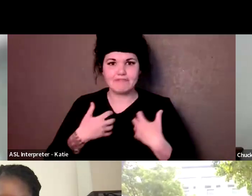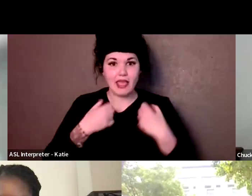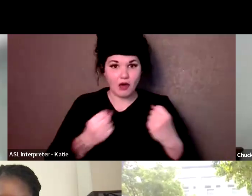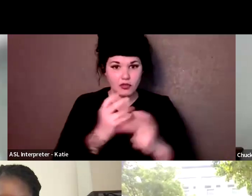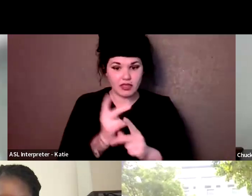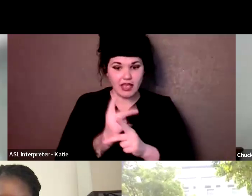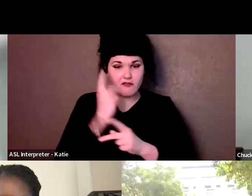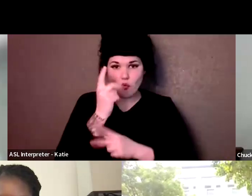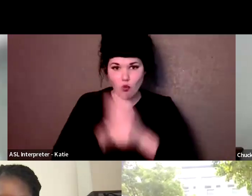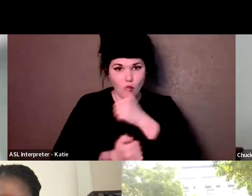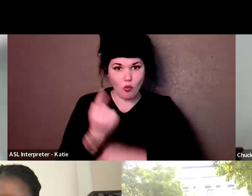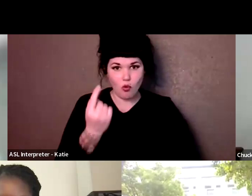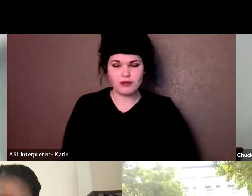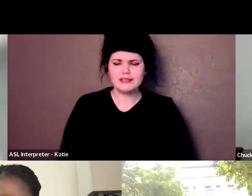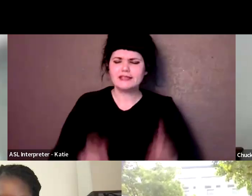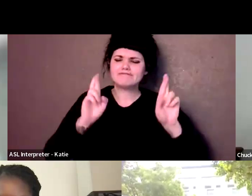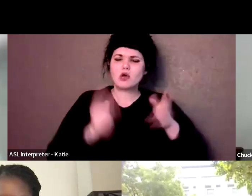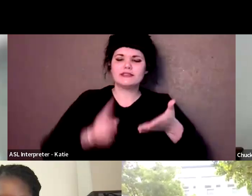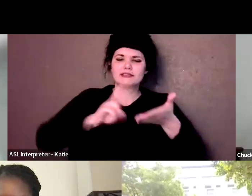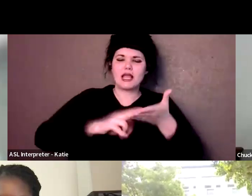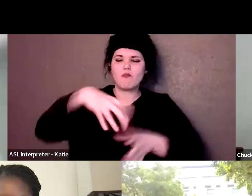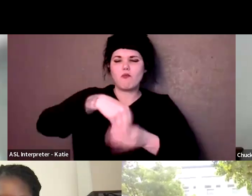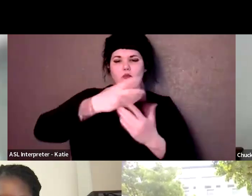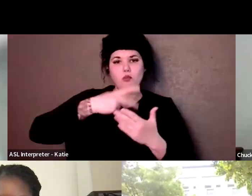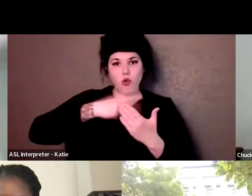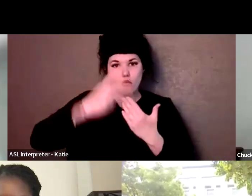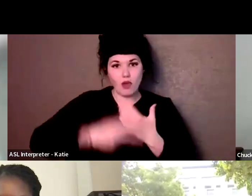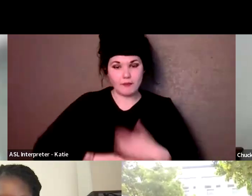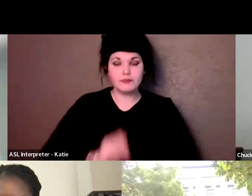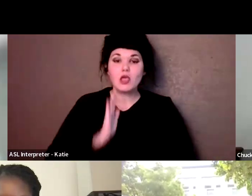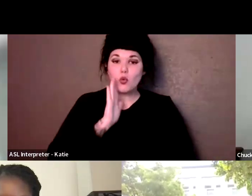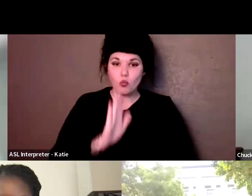up to participate in the program and we will be sharing information about All of Us in the chat.